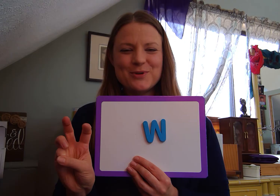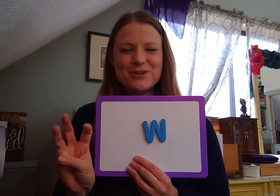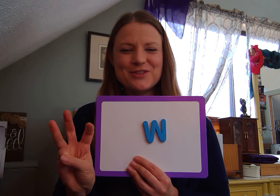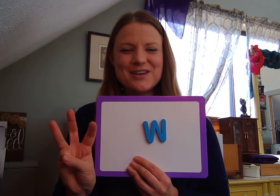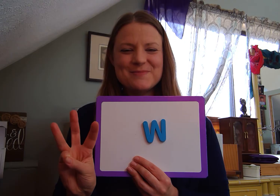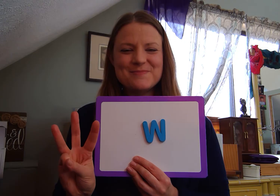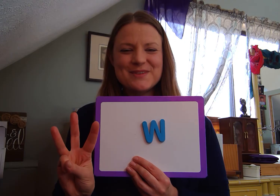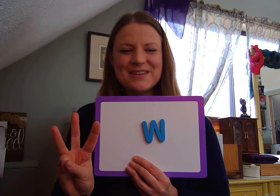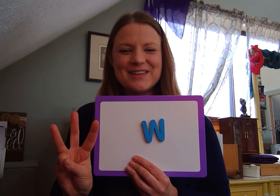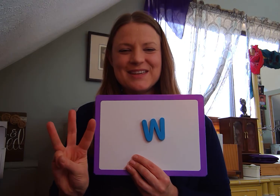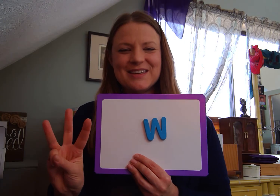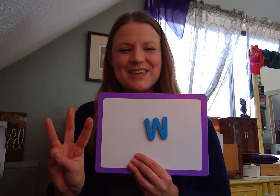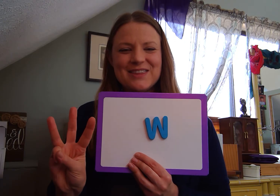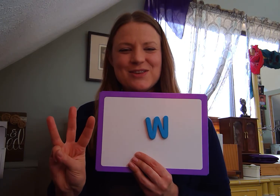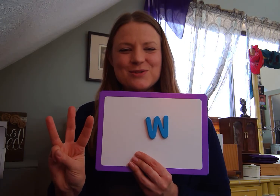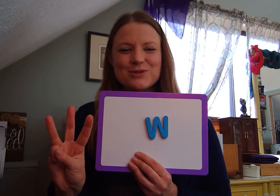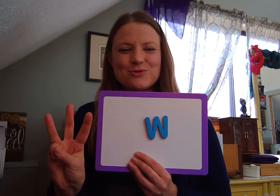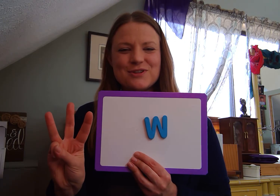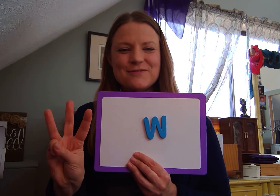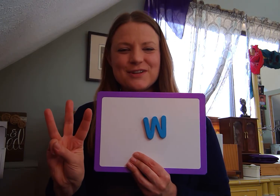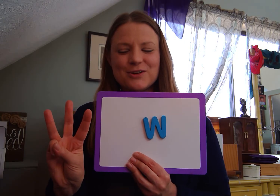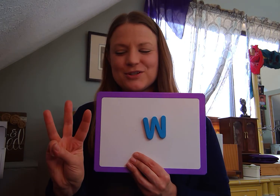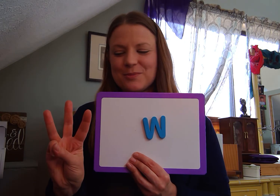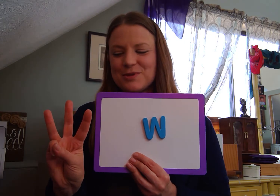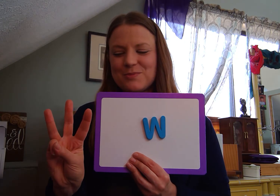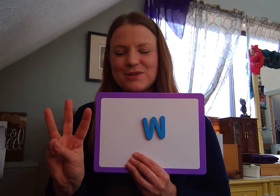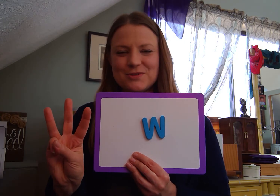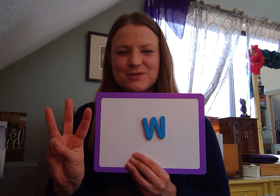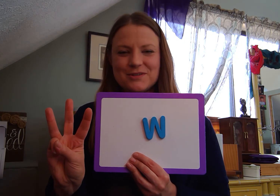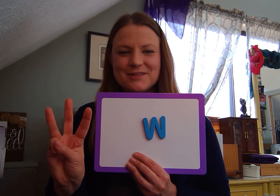with your thumb get those three fingers up in the middle "W"